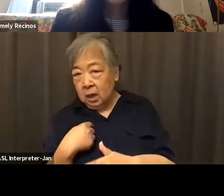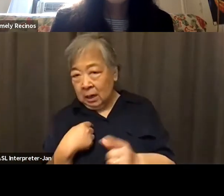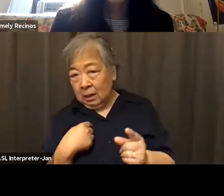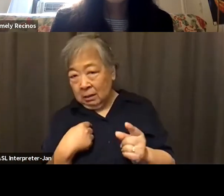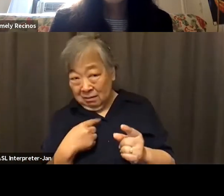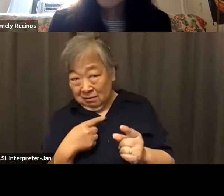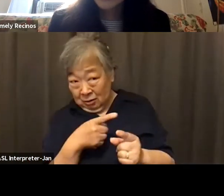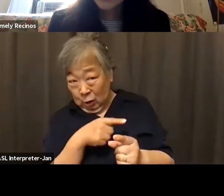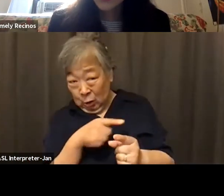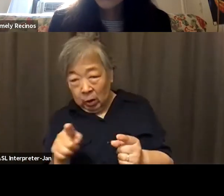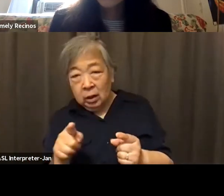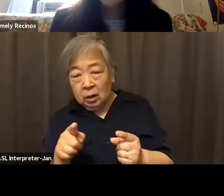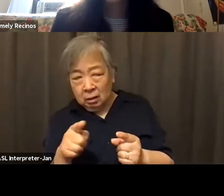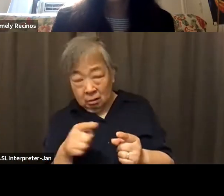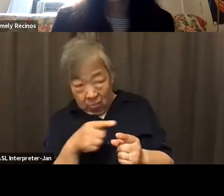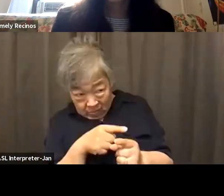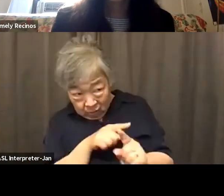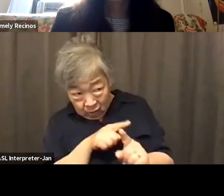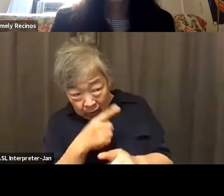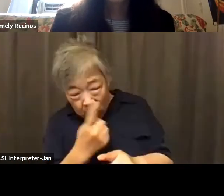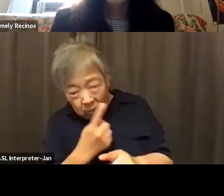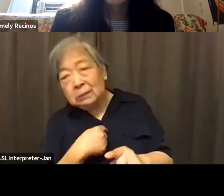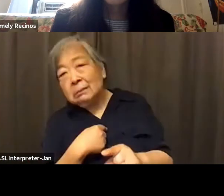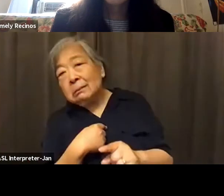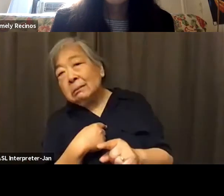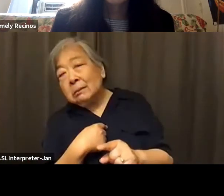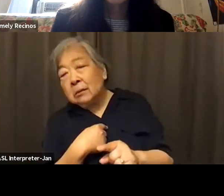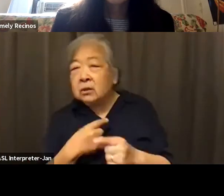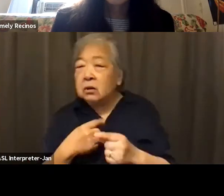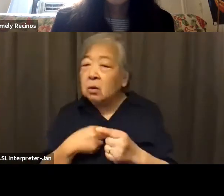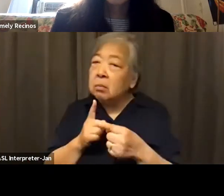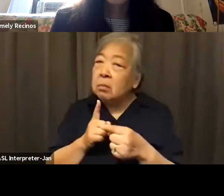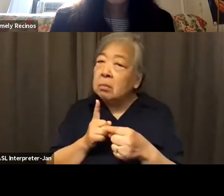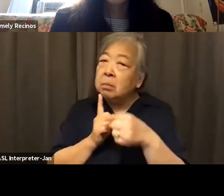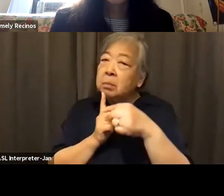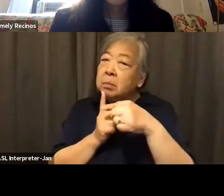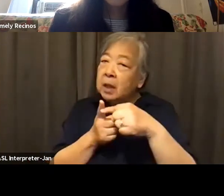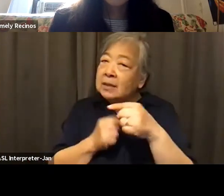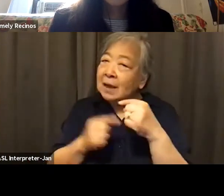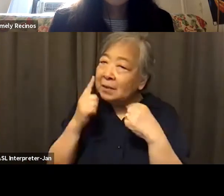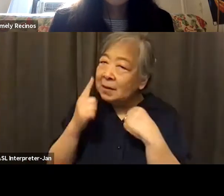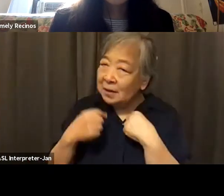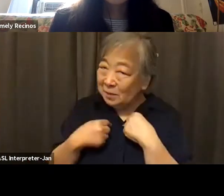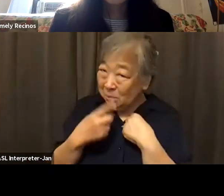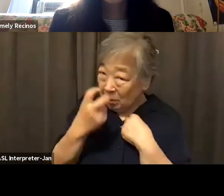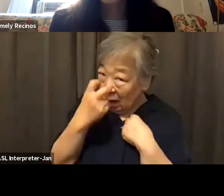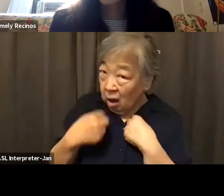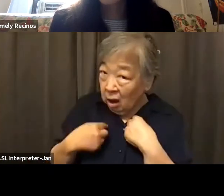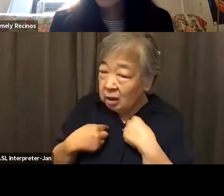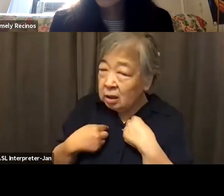especially by myself and I think the blindness aspect of it also was really unnerving for